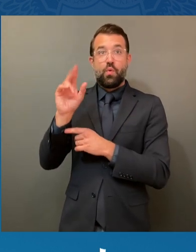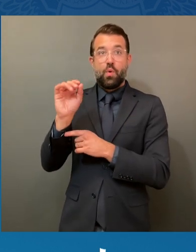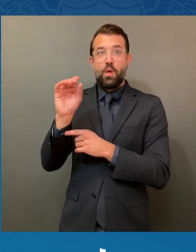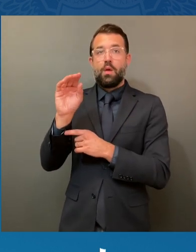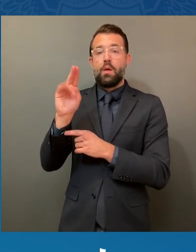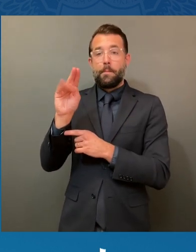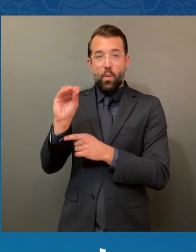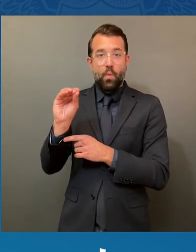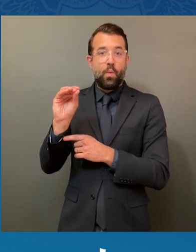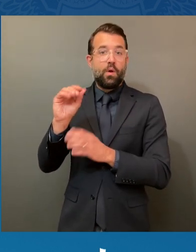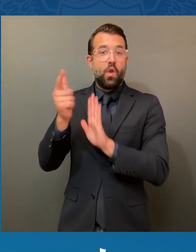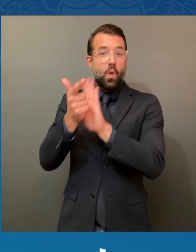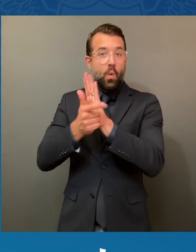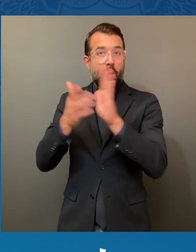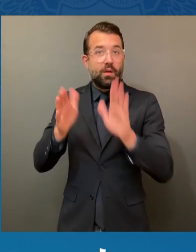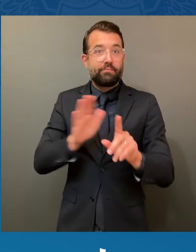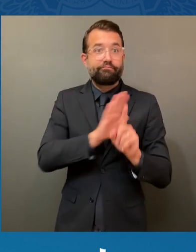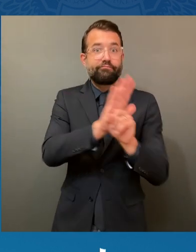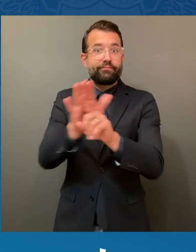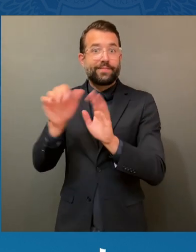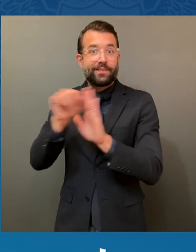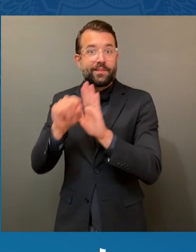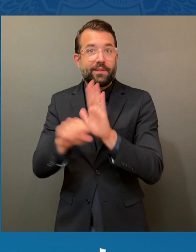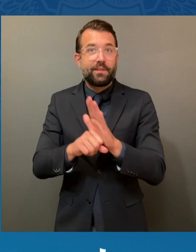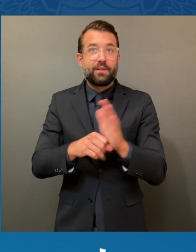the law firms that sometimes you are up against